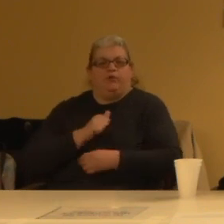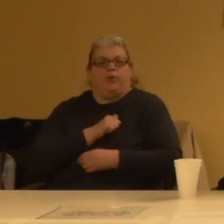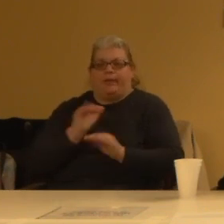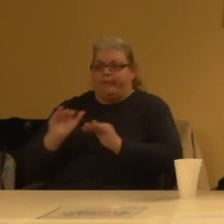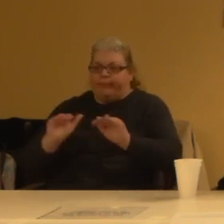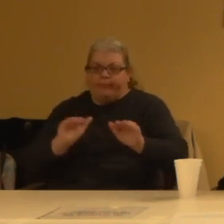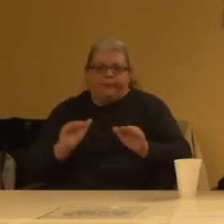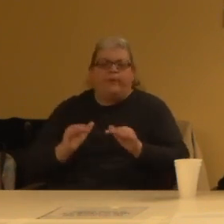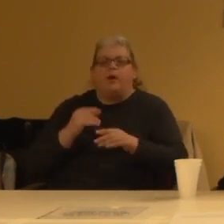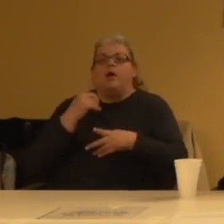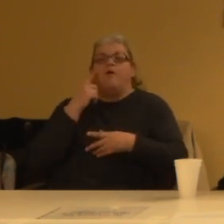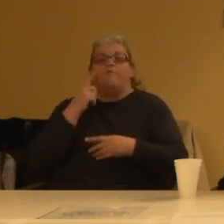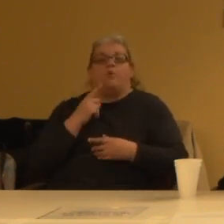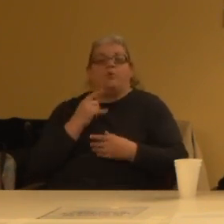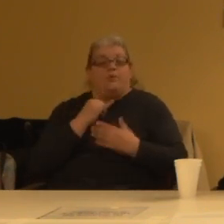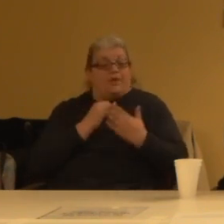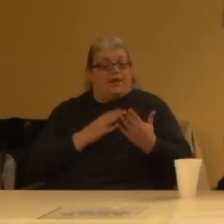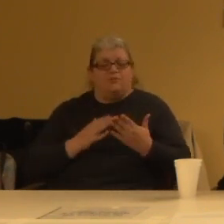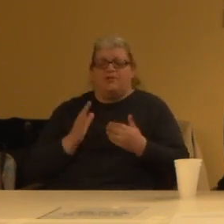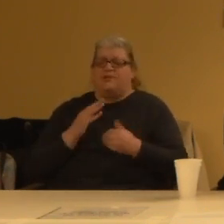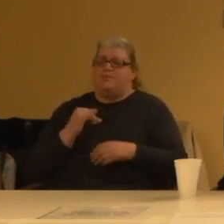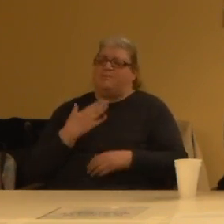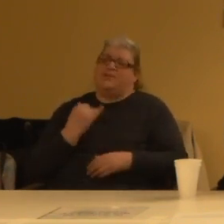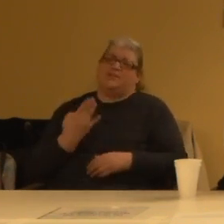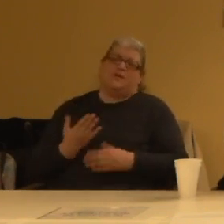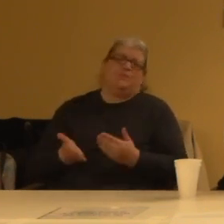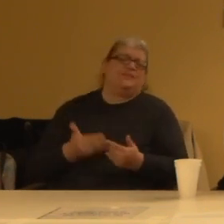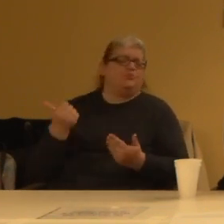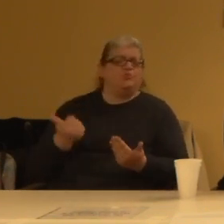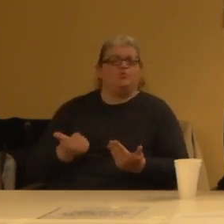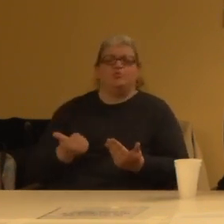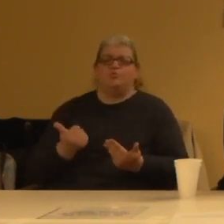my job would be so much easier, and we would make so much art, because that's very,